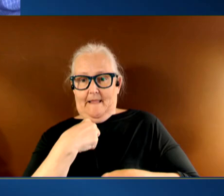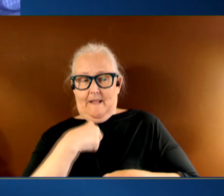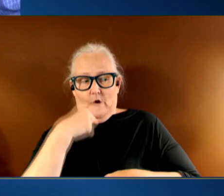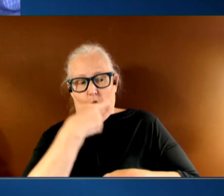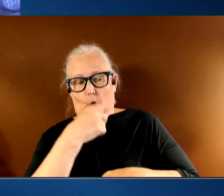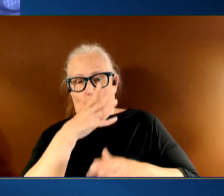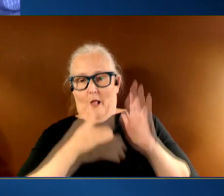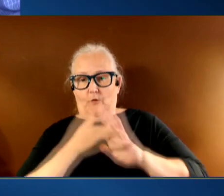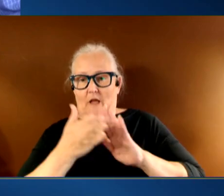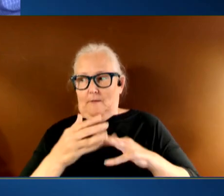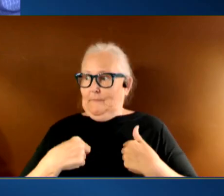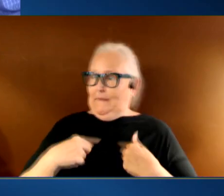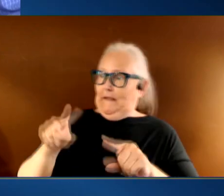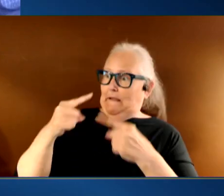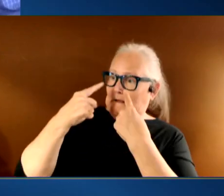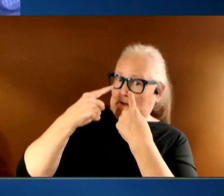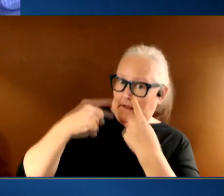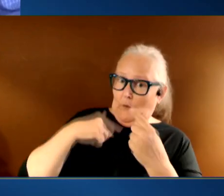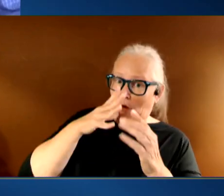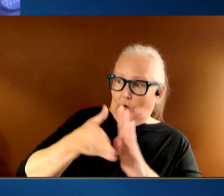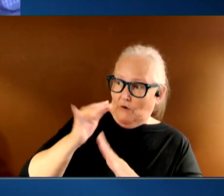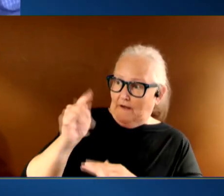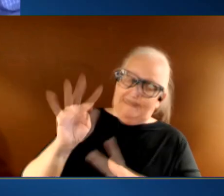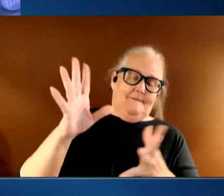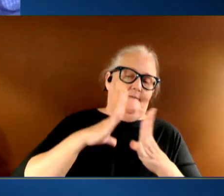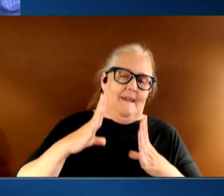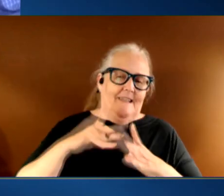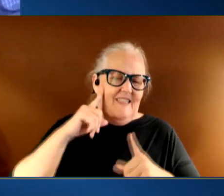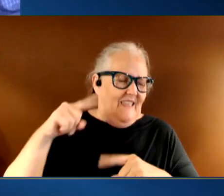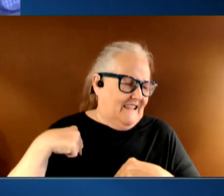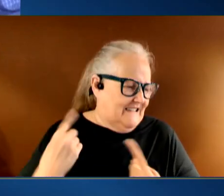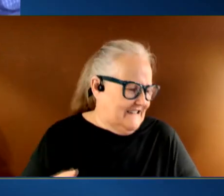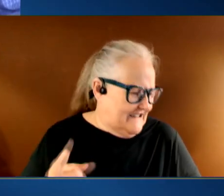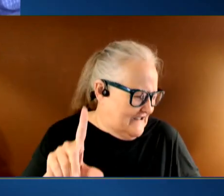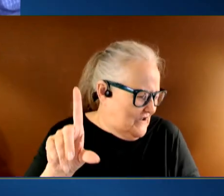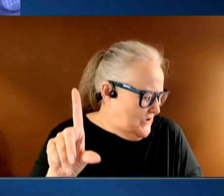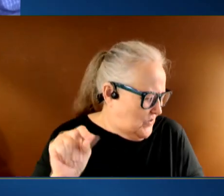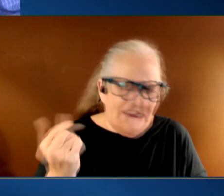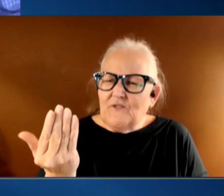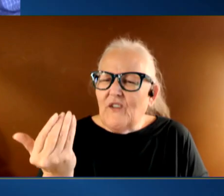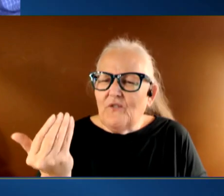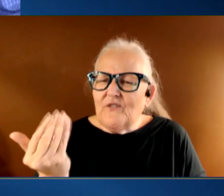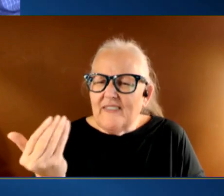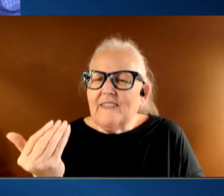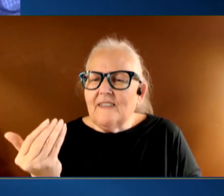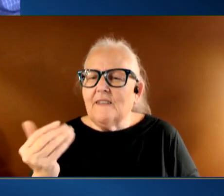that's why I've been running it since I think 2015, but I've been there for years.